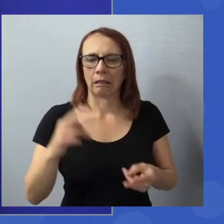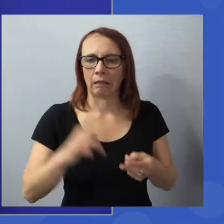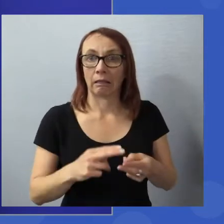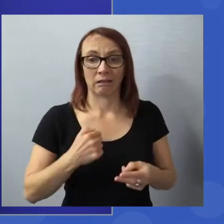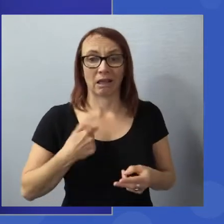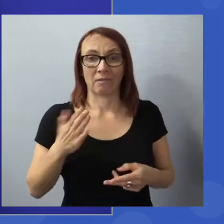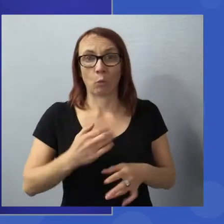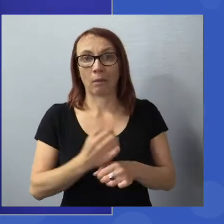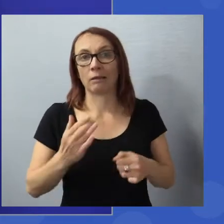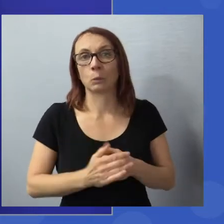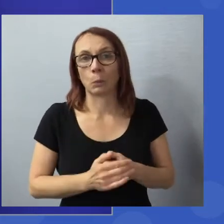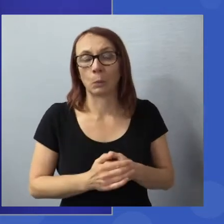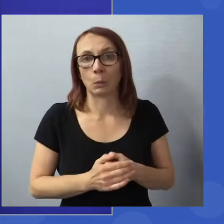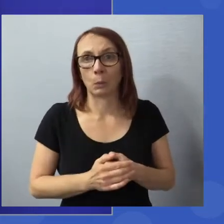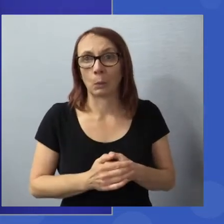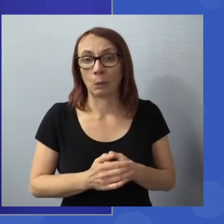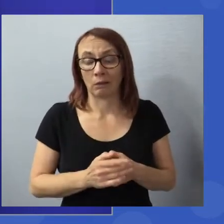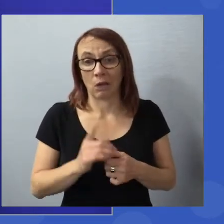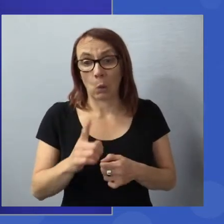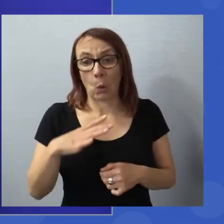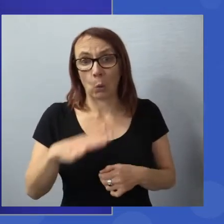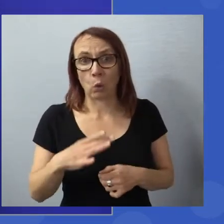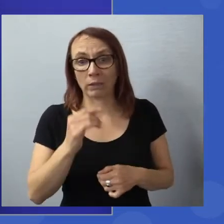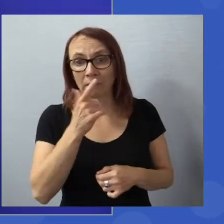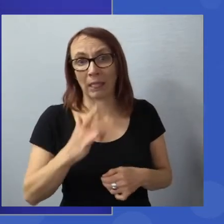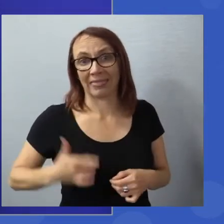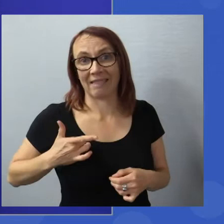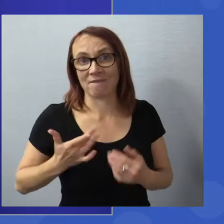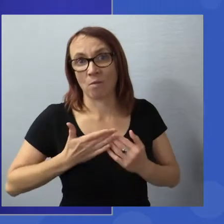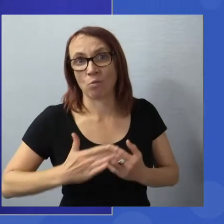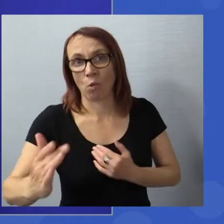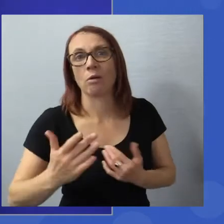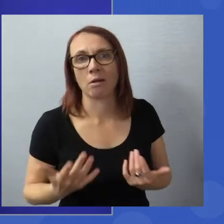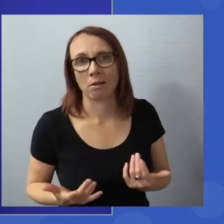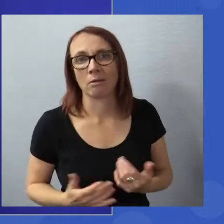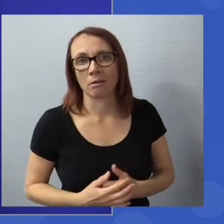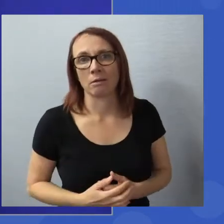increasing lifespan longevity and a big thing that's close to our hearts the